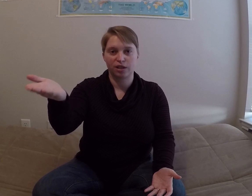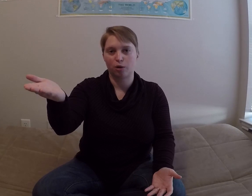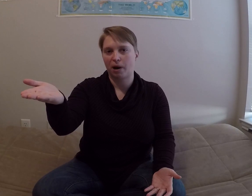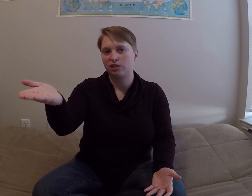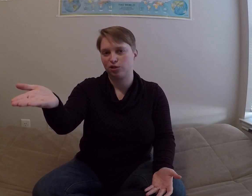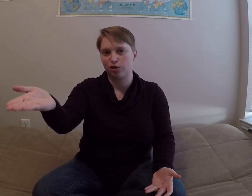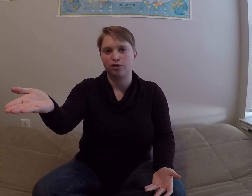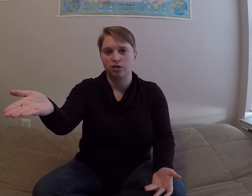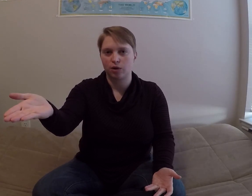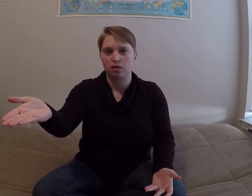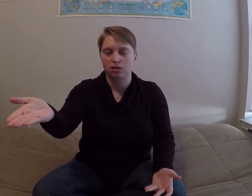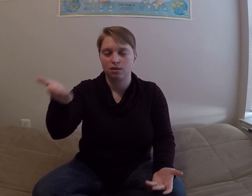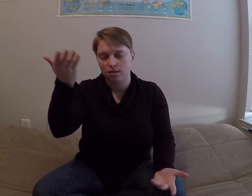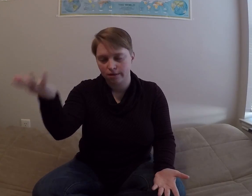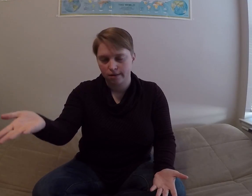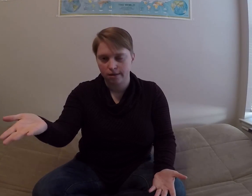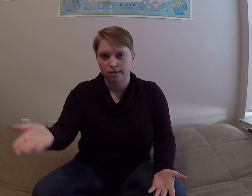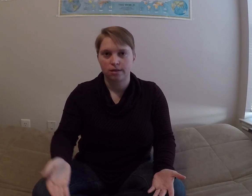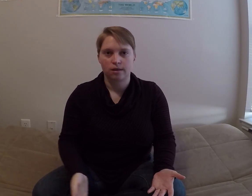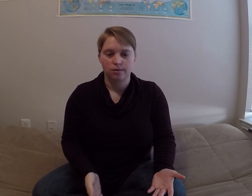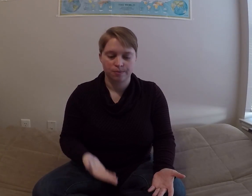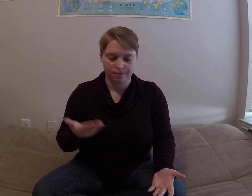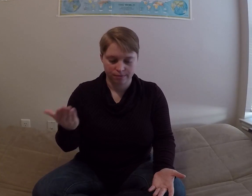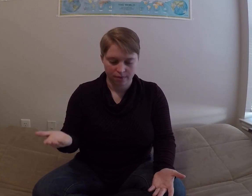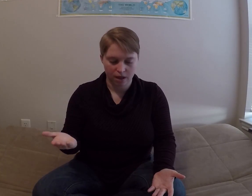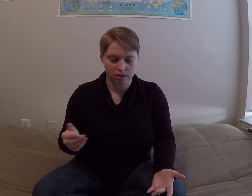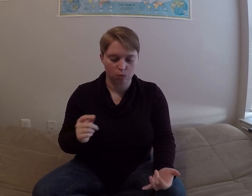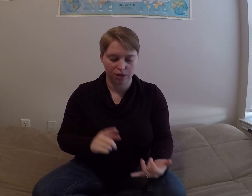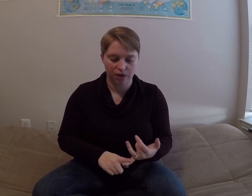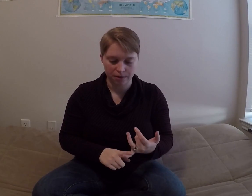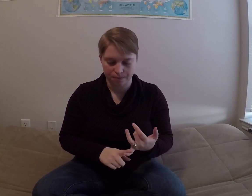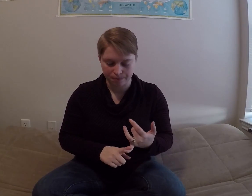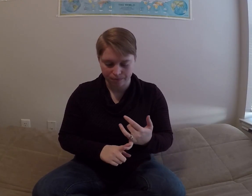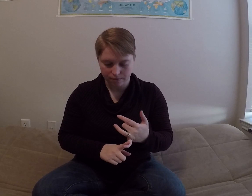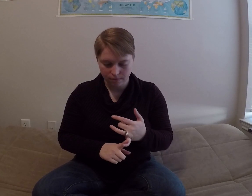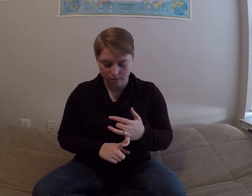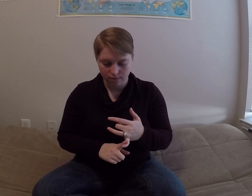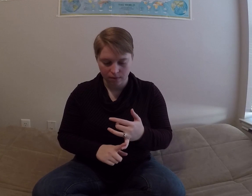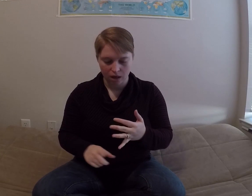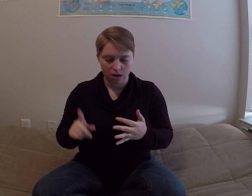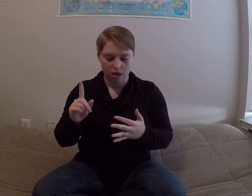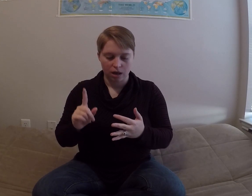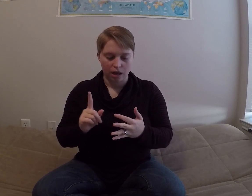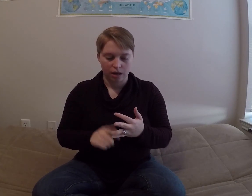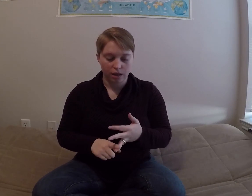when their backs are turned to us. So that’s one thing.